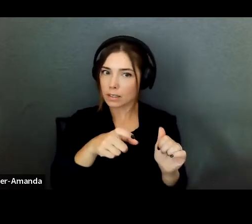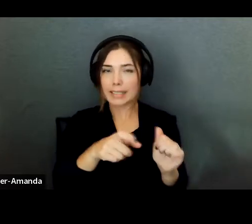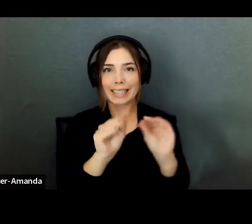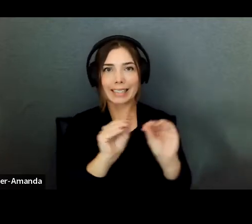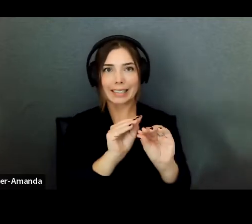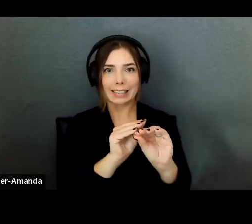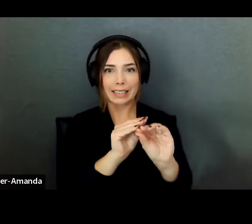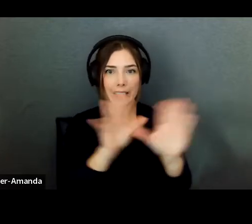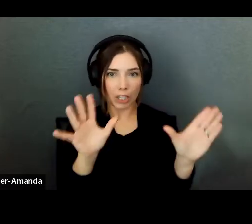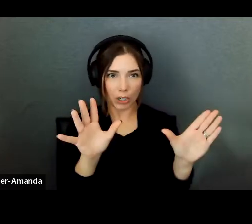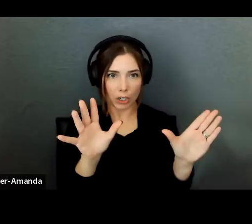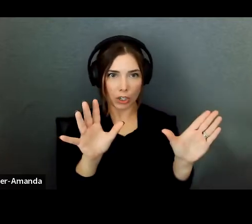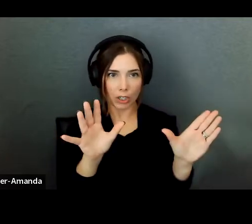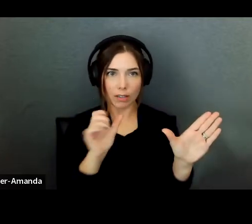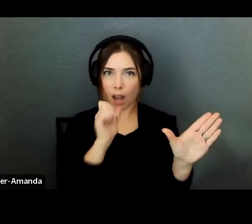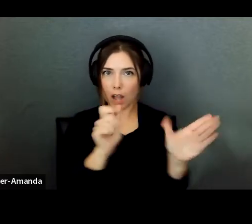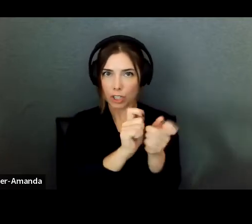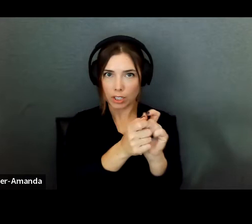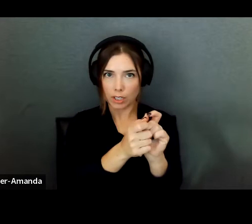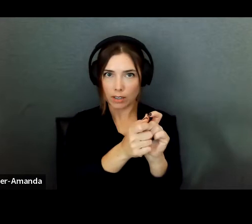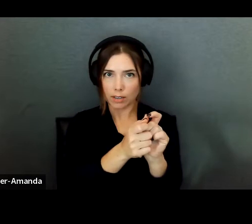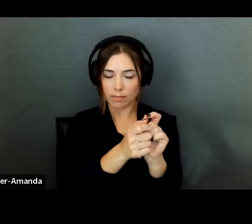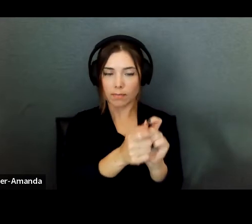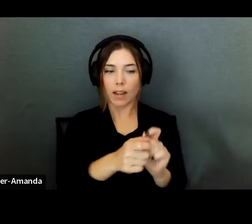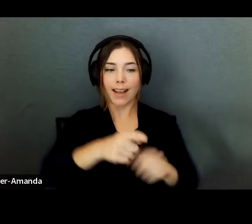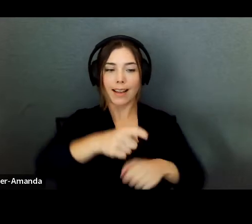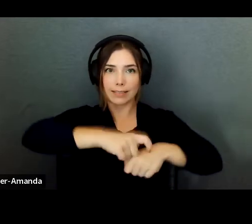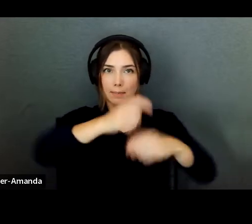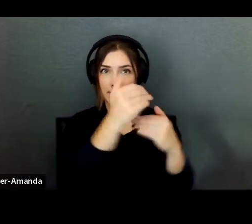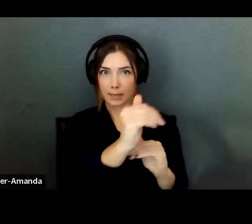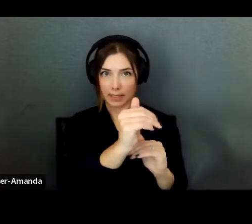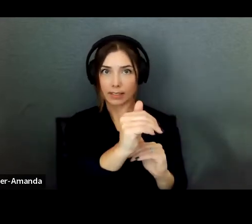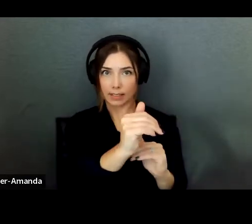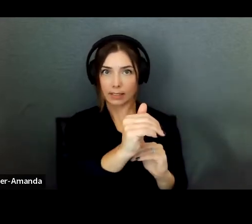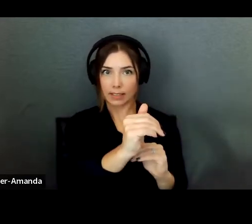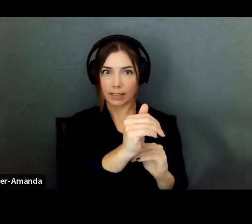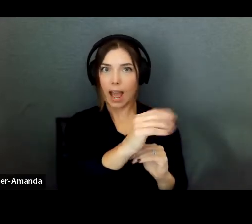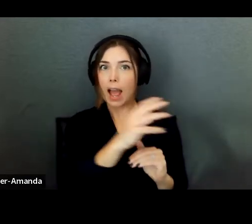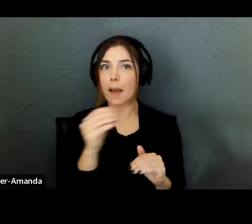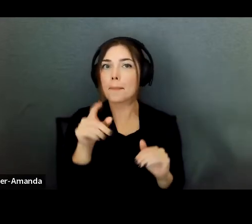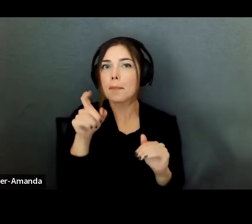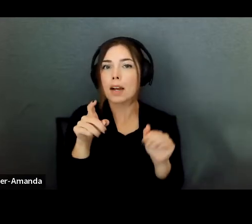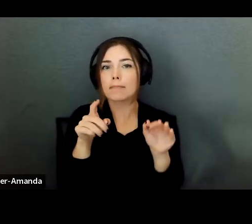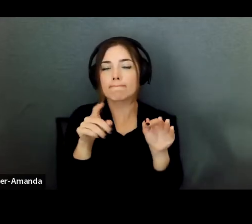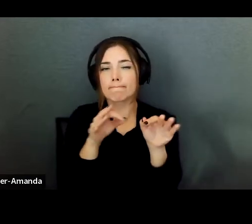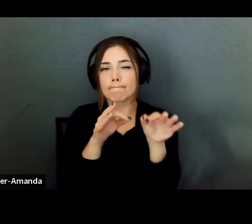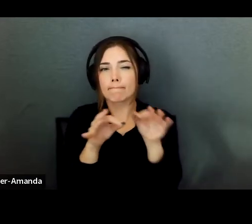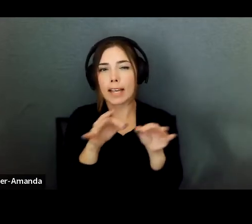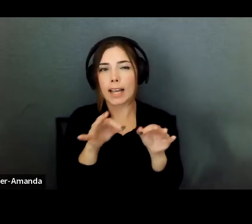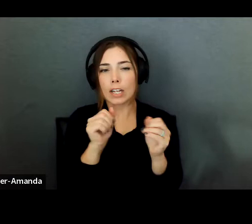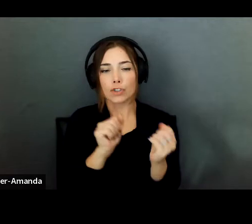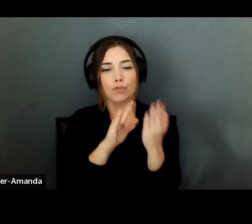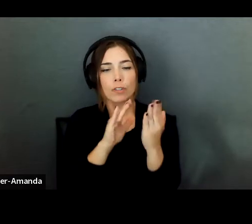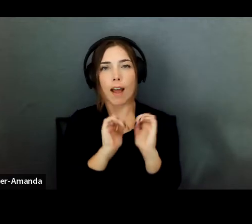And they have to, they have to address how the state will in the future ensure that access,